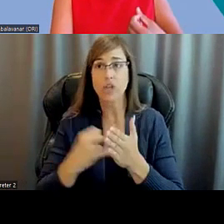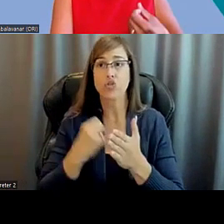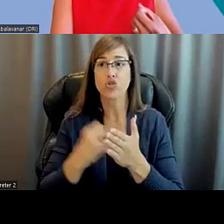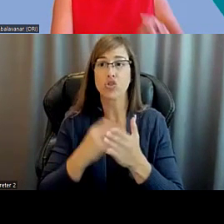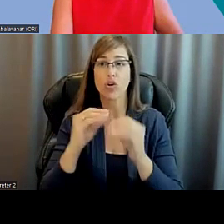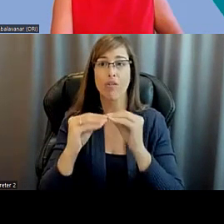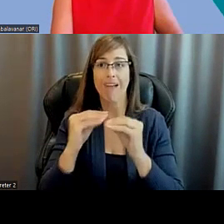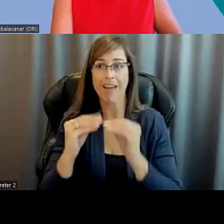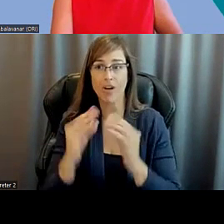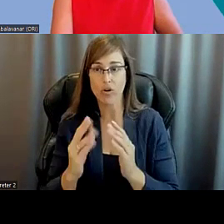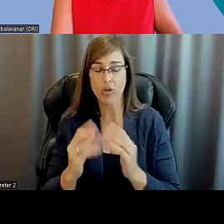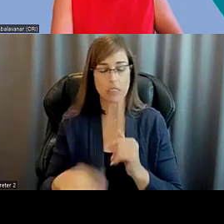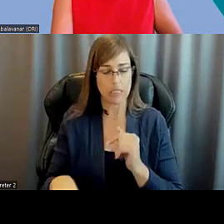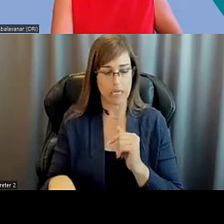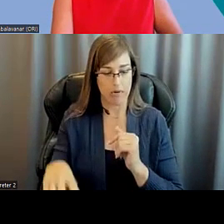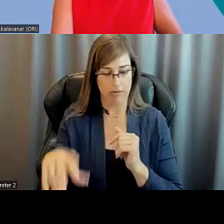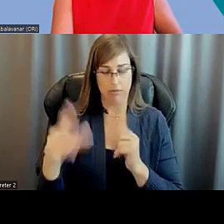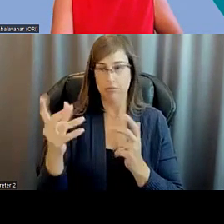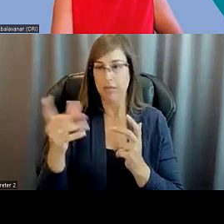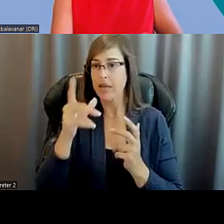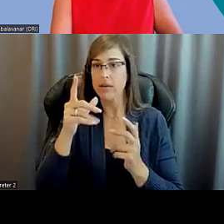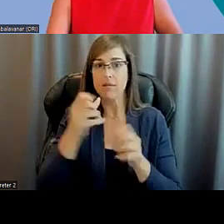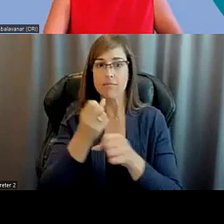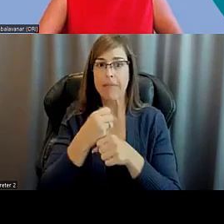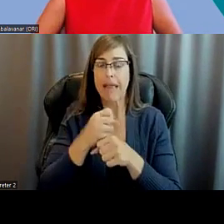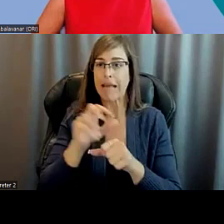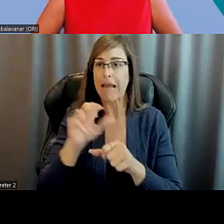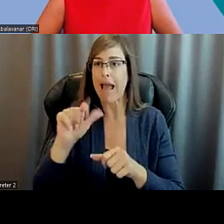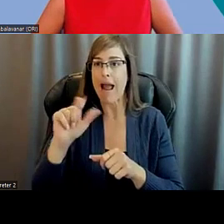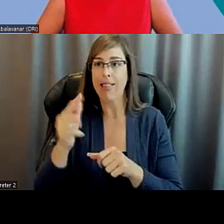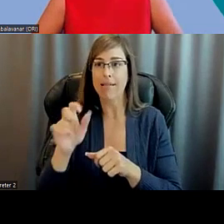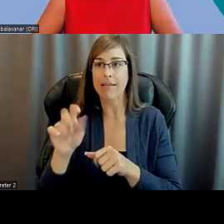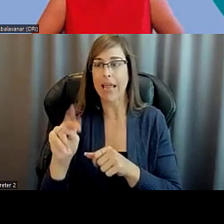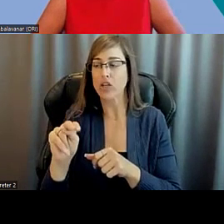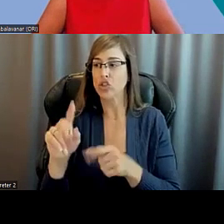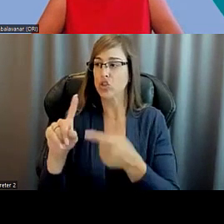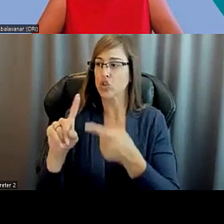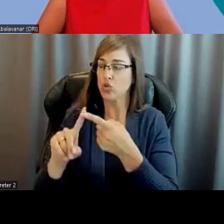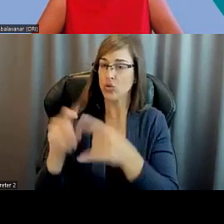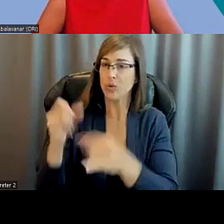Who do they make allegations to is the to the institutional officials,